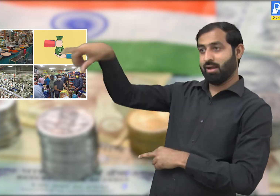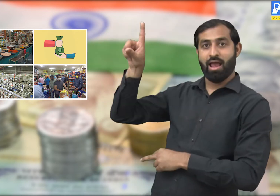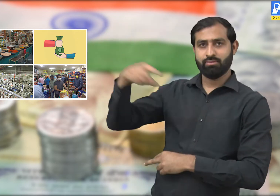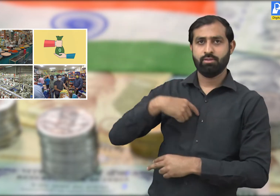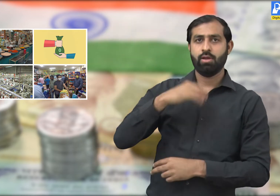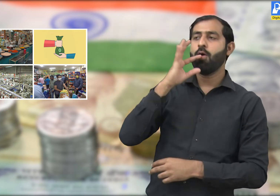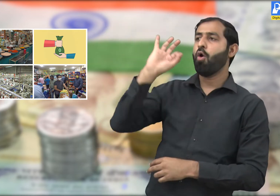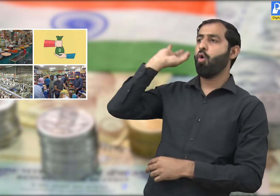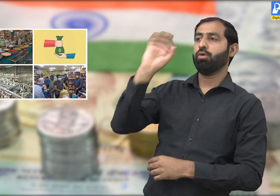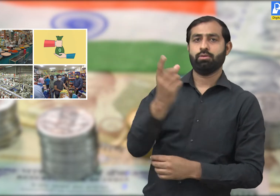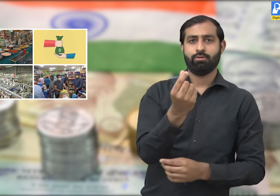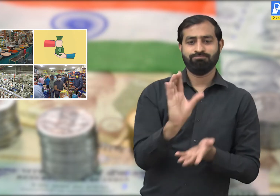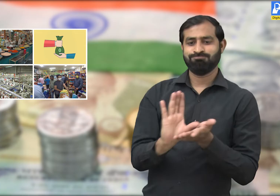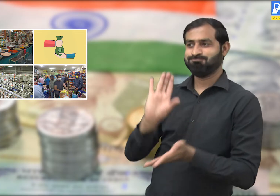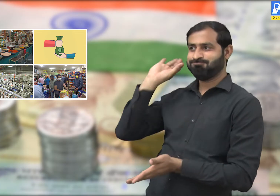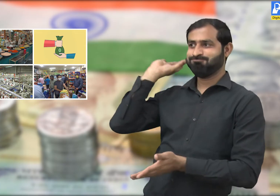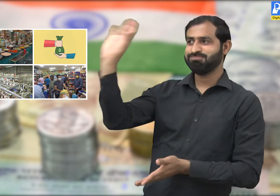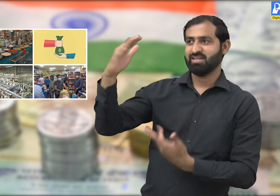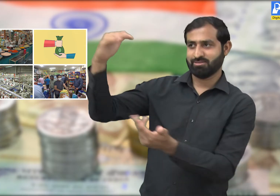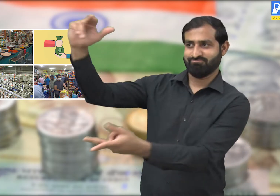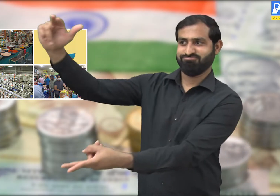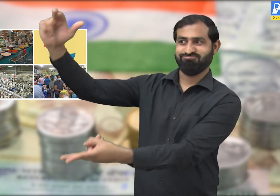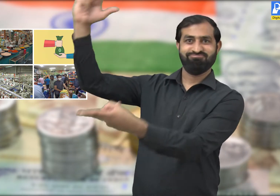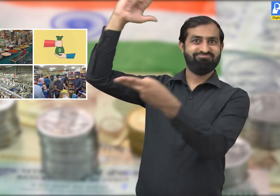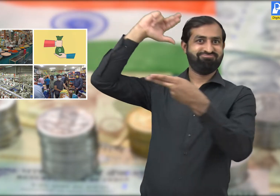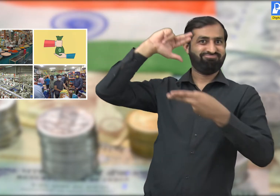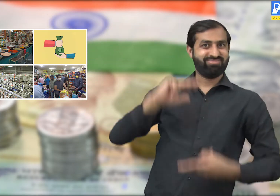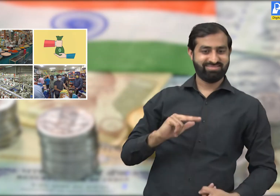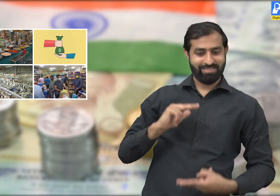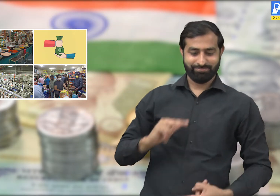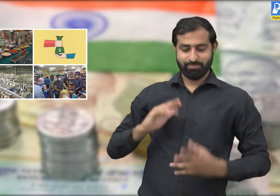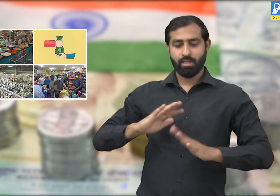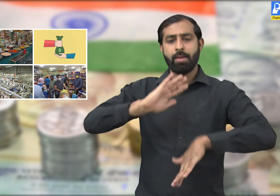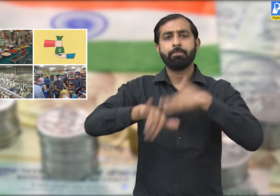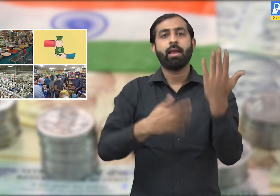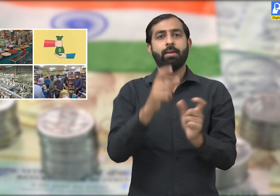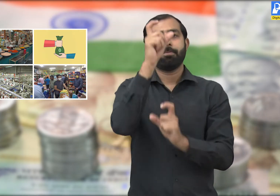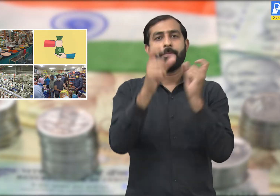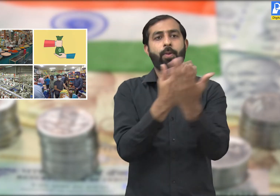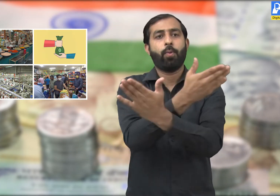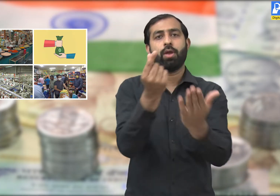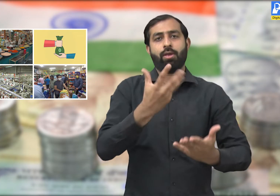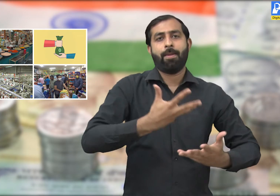manufacturers, place orders and pay them with them for the produce I want to sell.